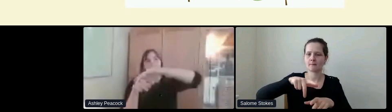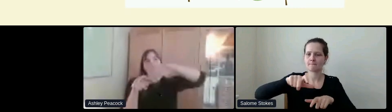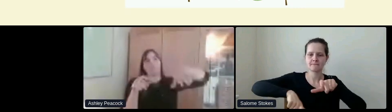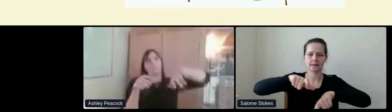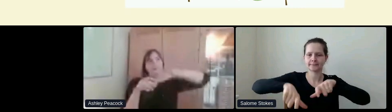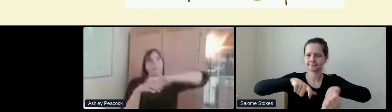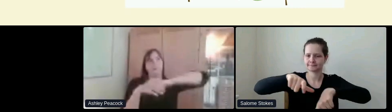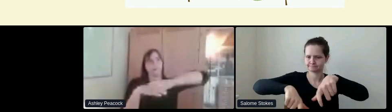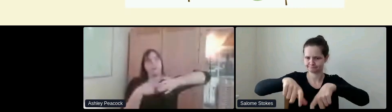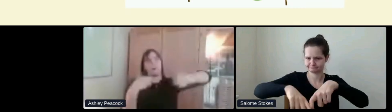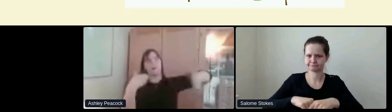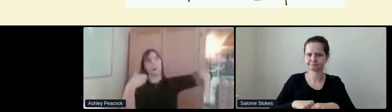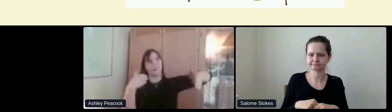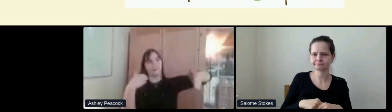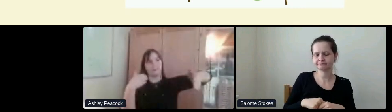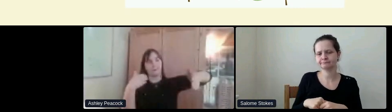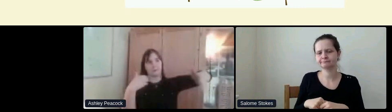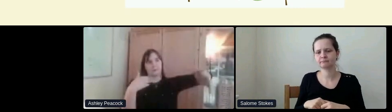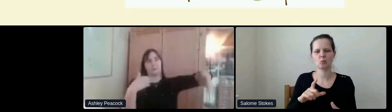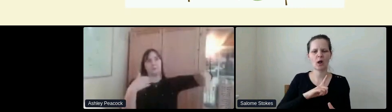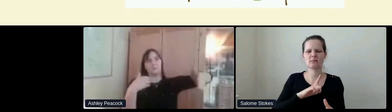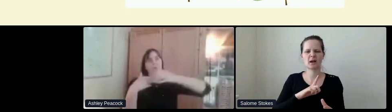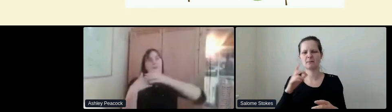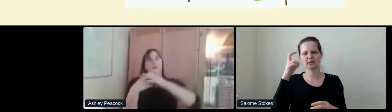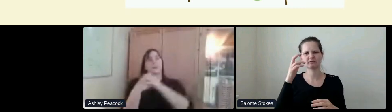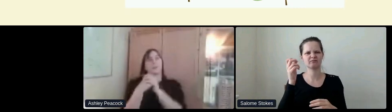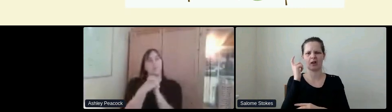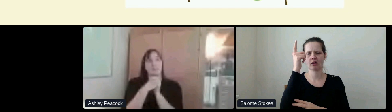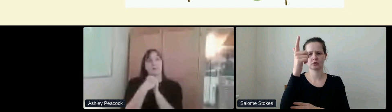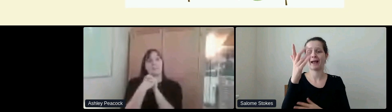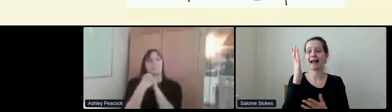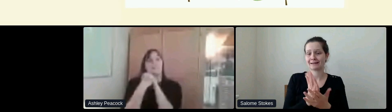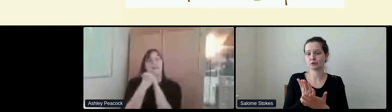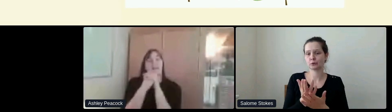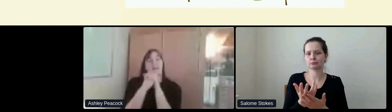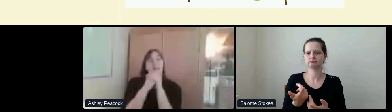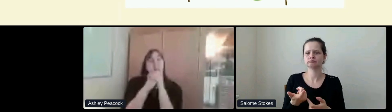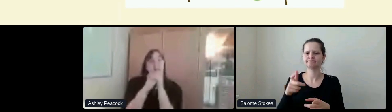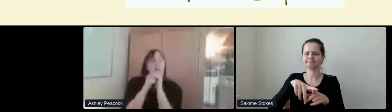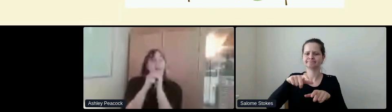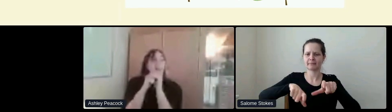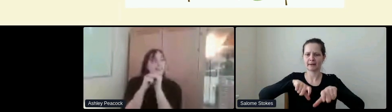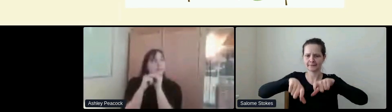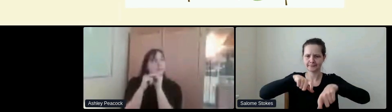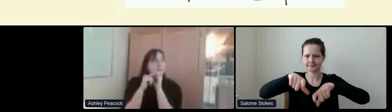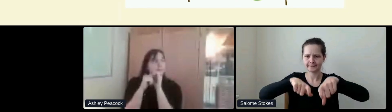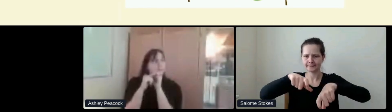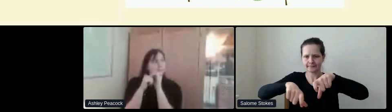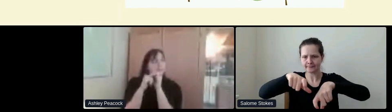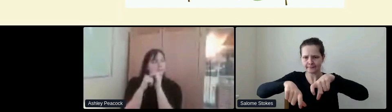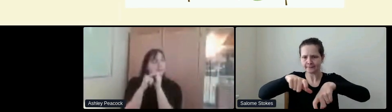and I was quite far away from the school so I had to bike. I finally get into the lesson, I think I